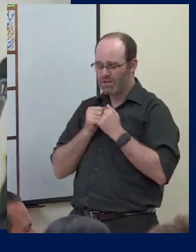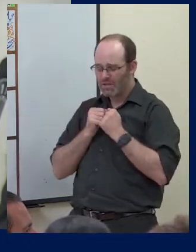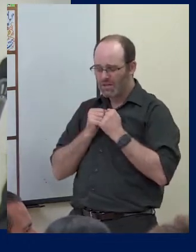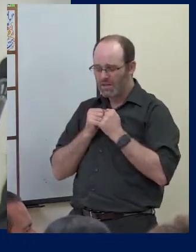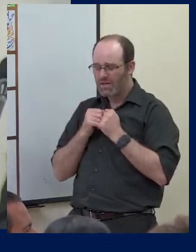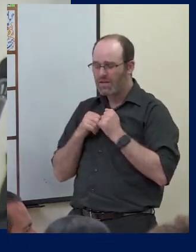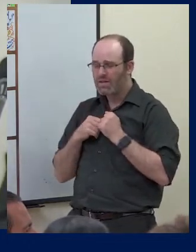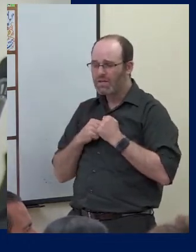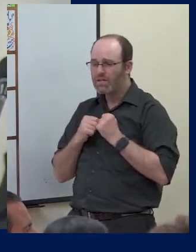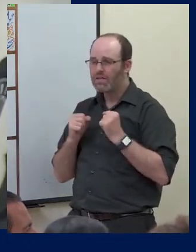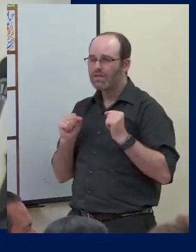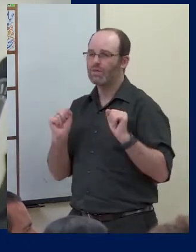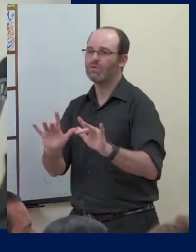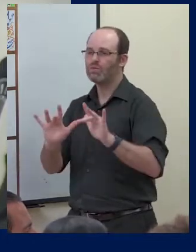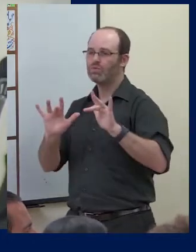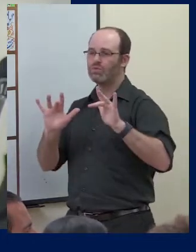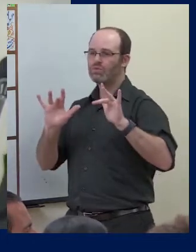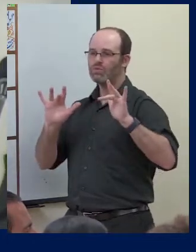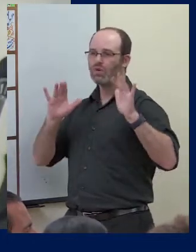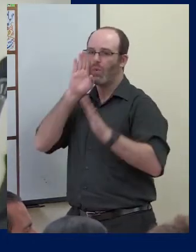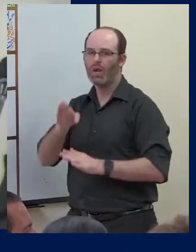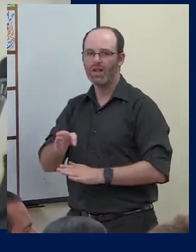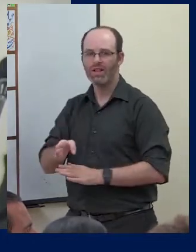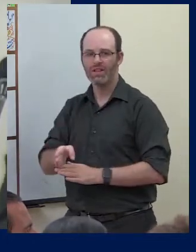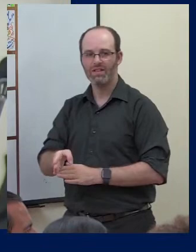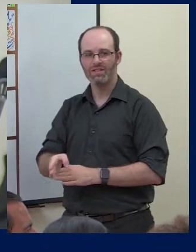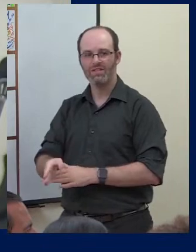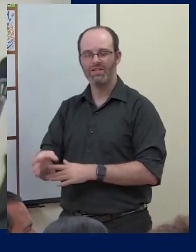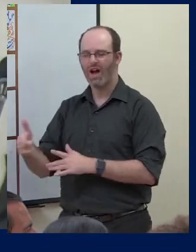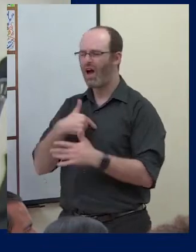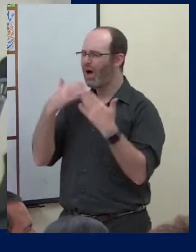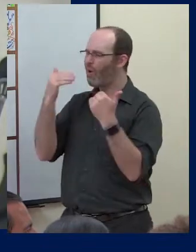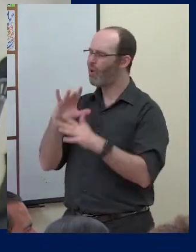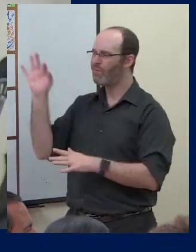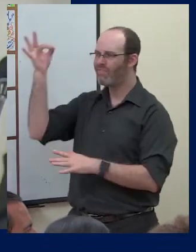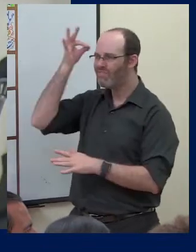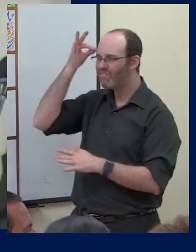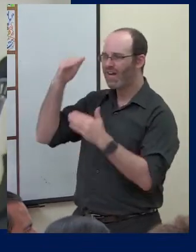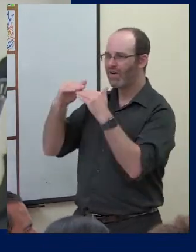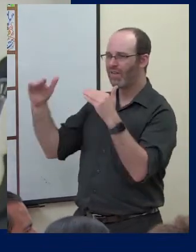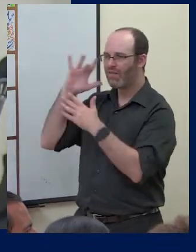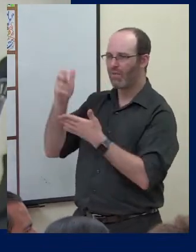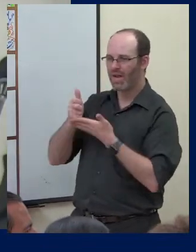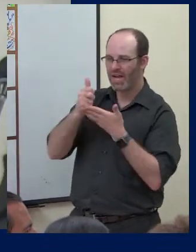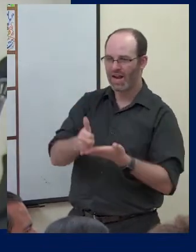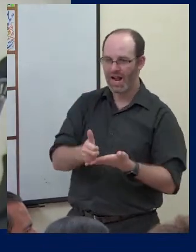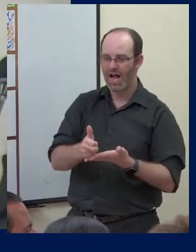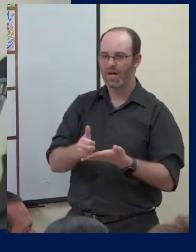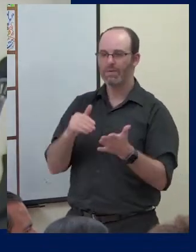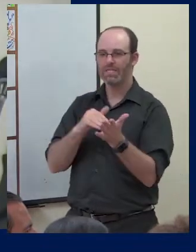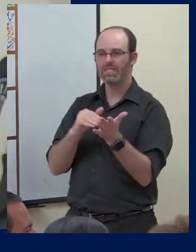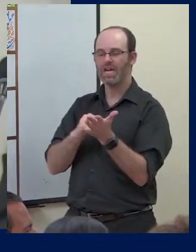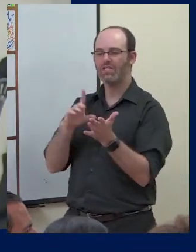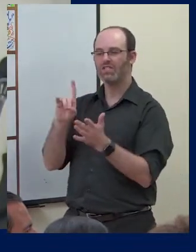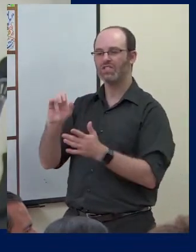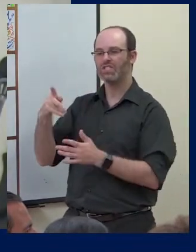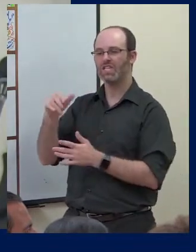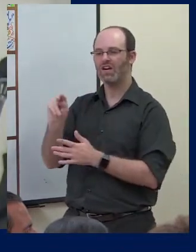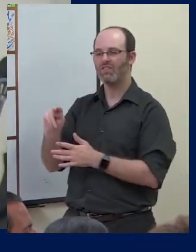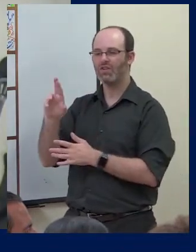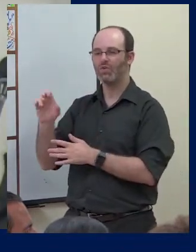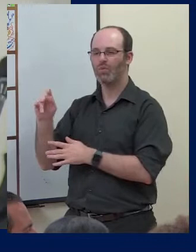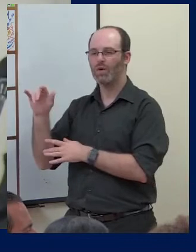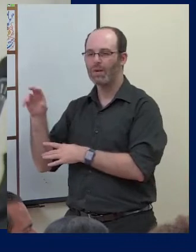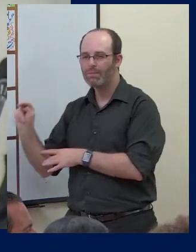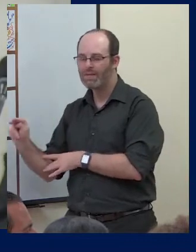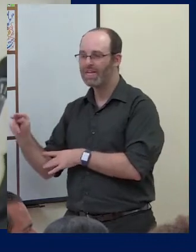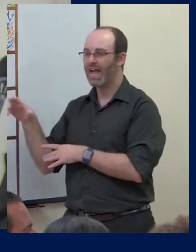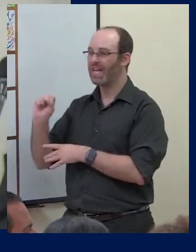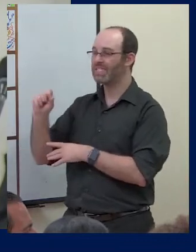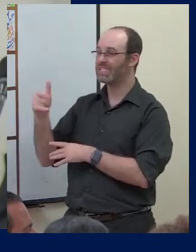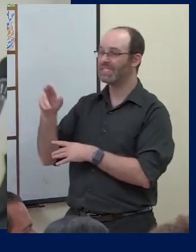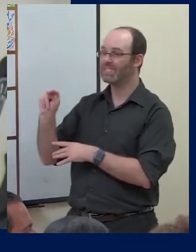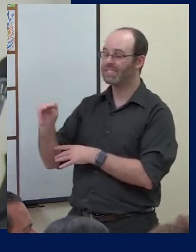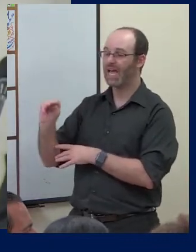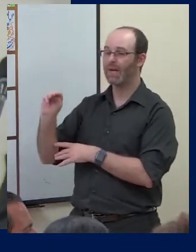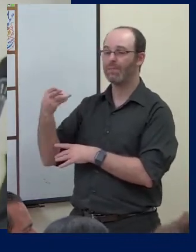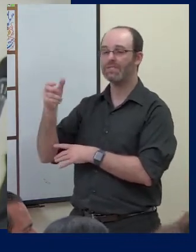And I hope that we can help at the Federal level through the team, through the program.